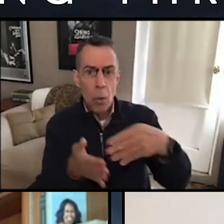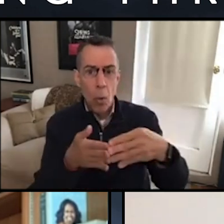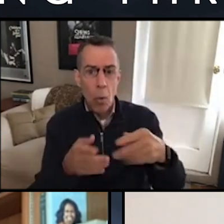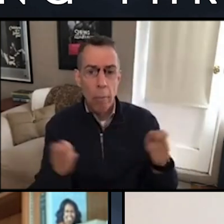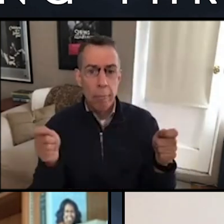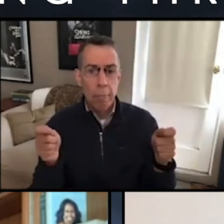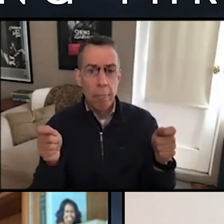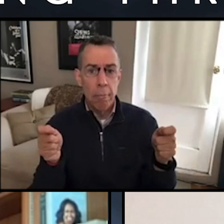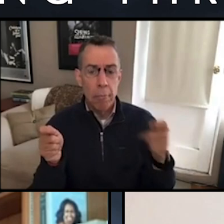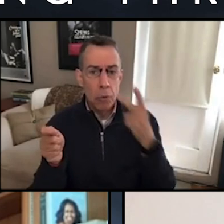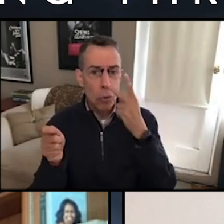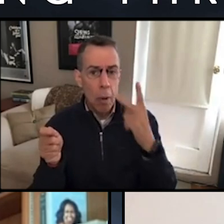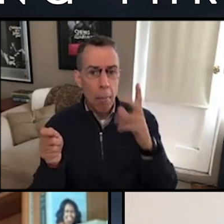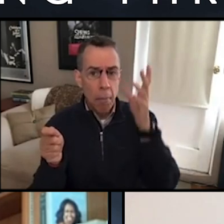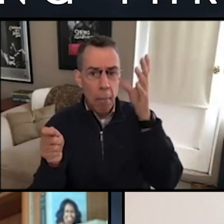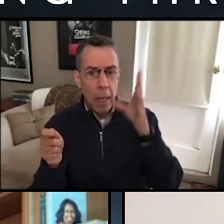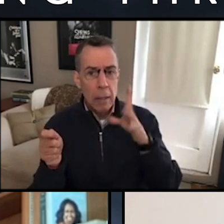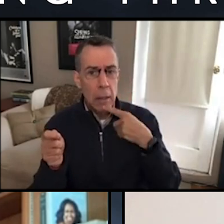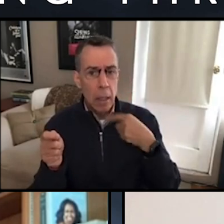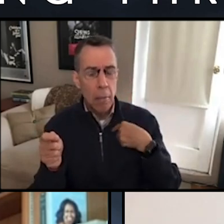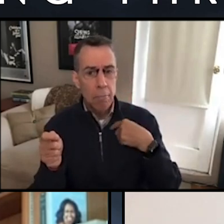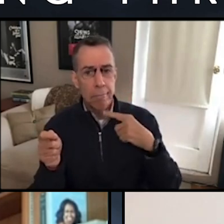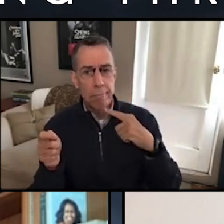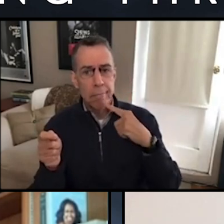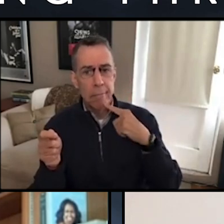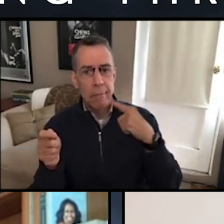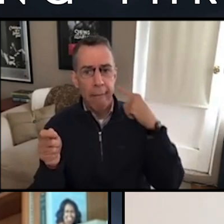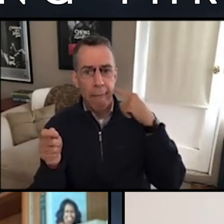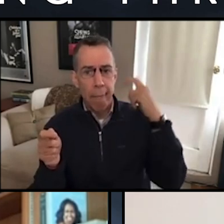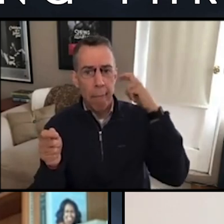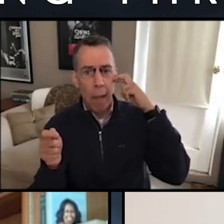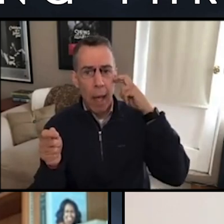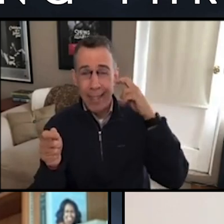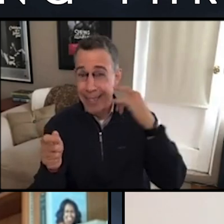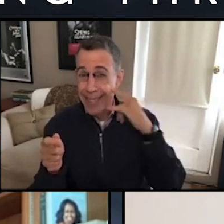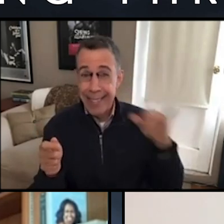need help crossing the street. And again, just like the film, I took him to